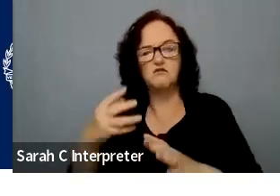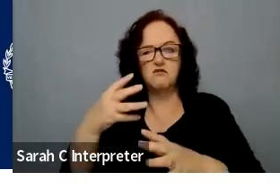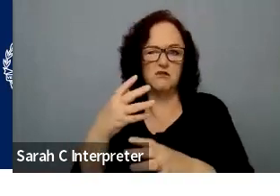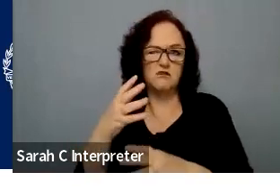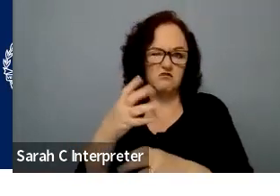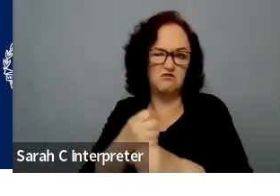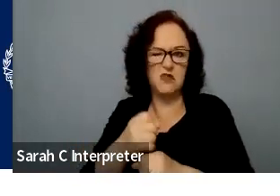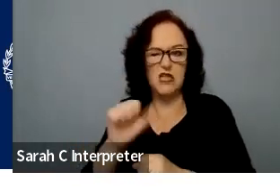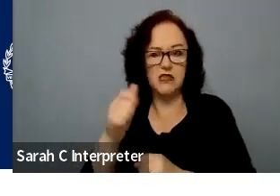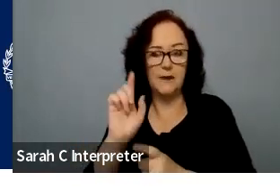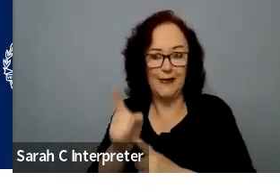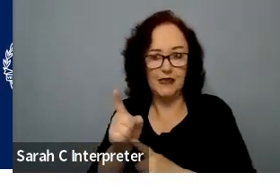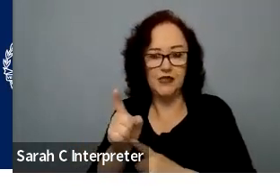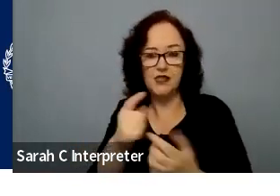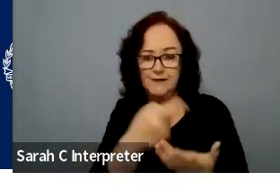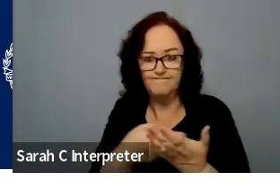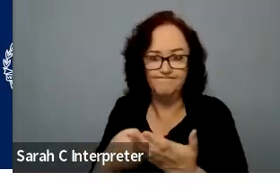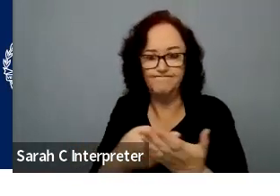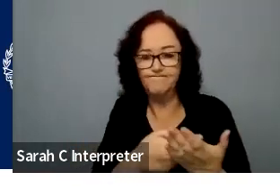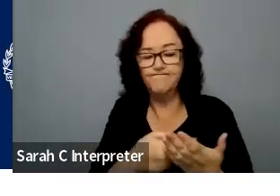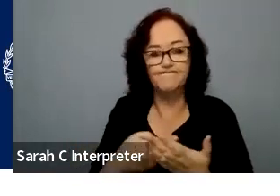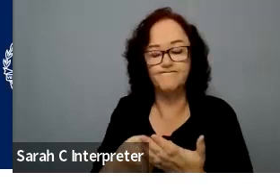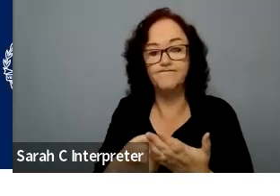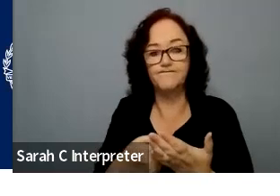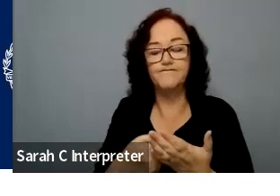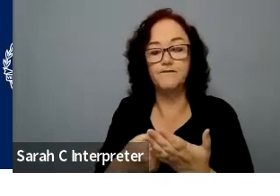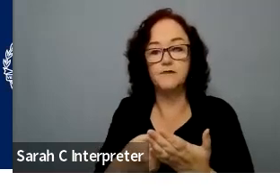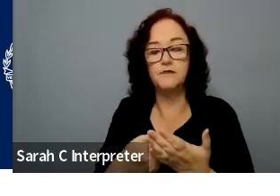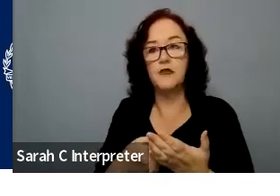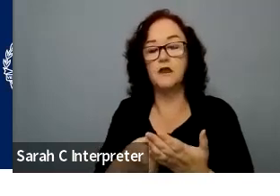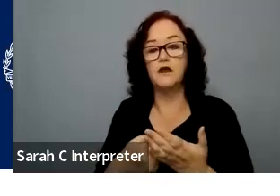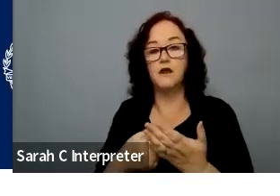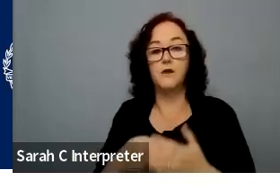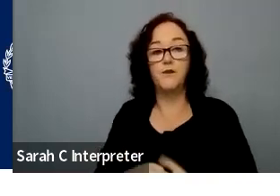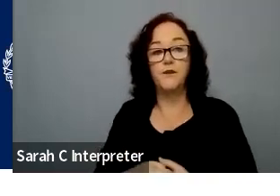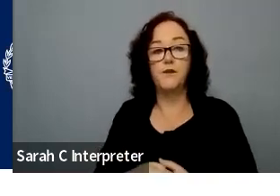and somebody heavy into the briefing she said 10 minutes is nowhere near enough, and said we need